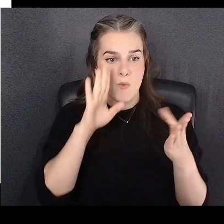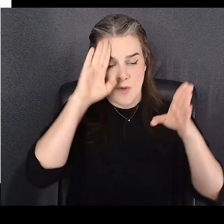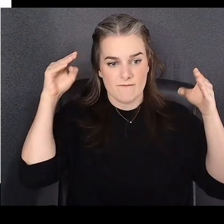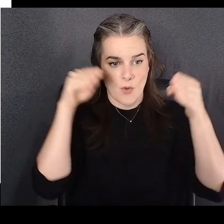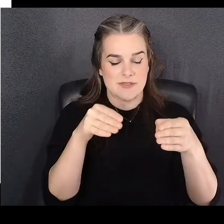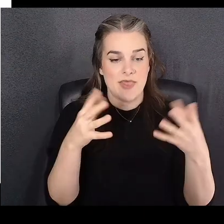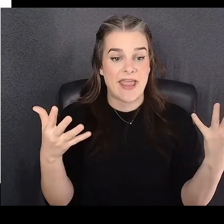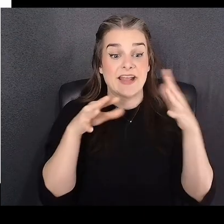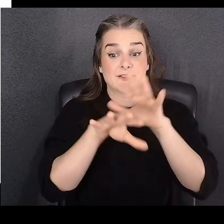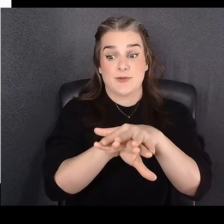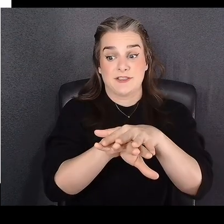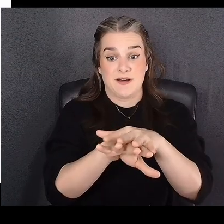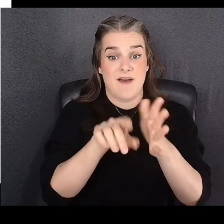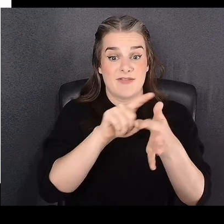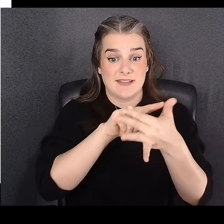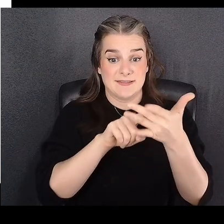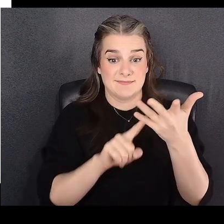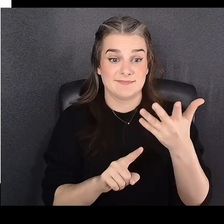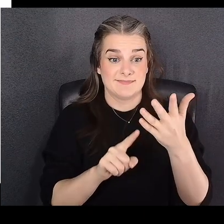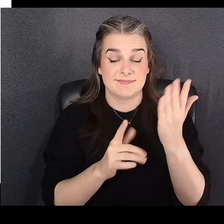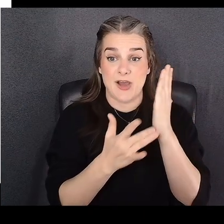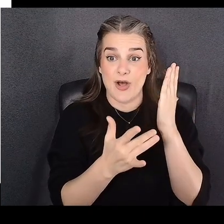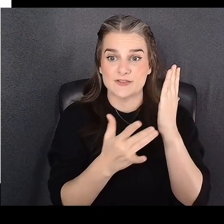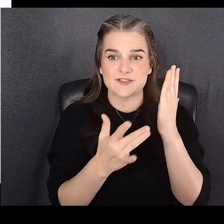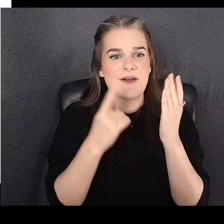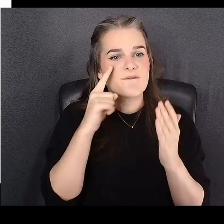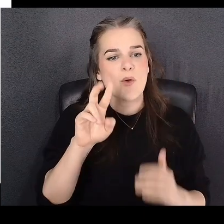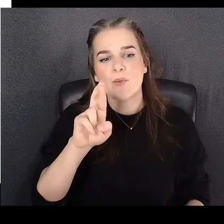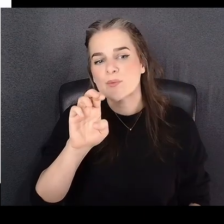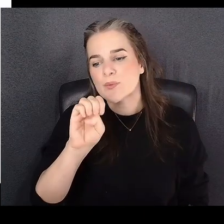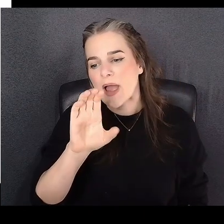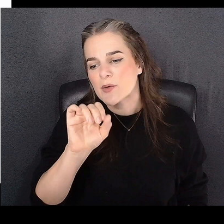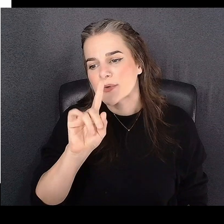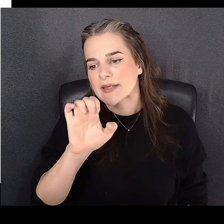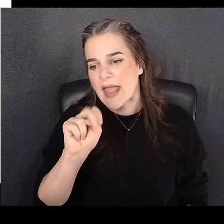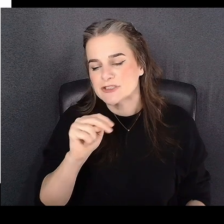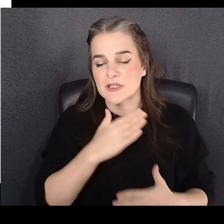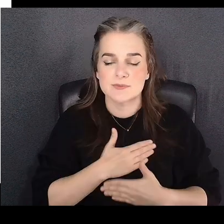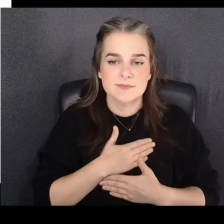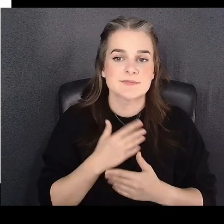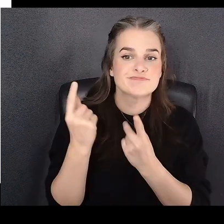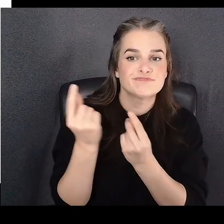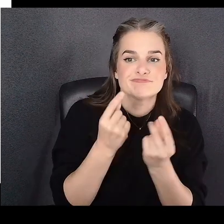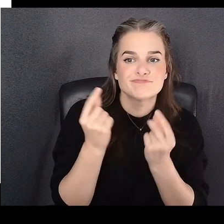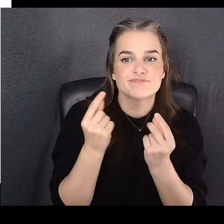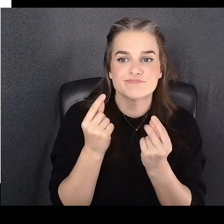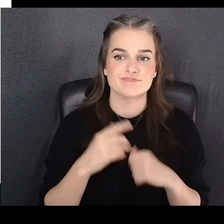these different technologies into recreation and leisure. So we'll identify some of the categories.